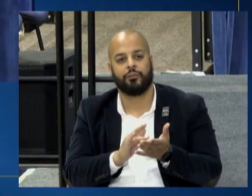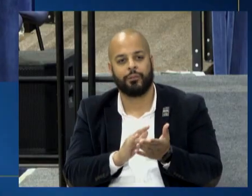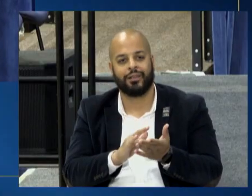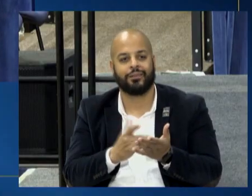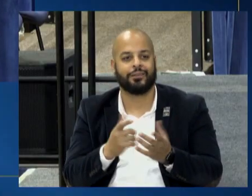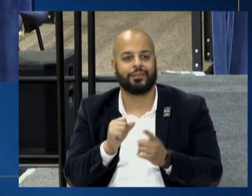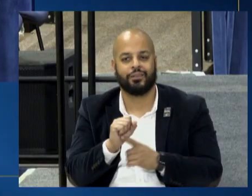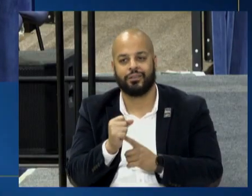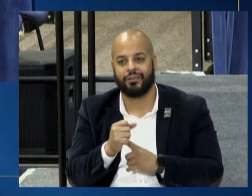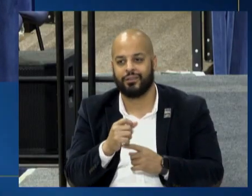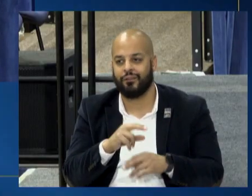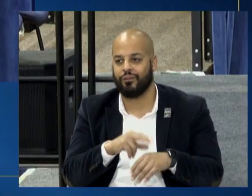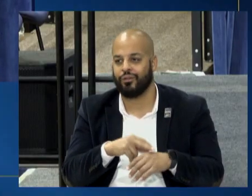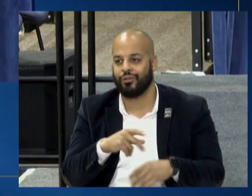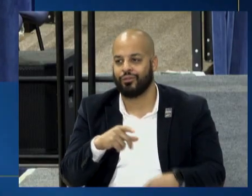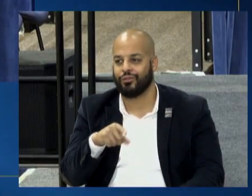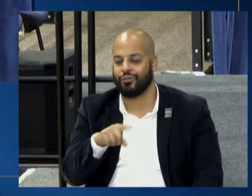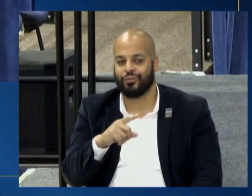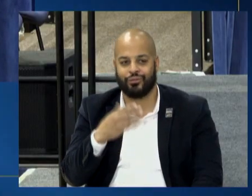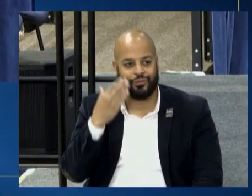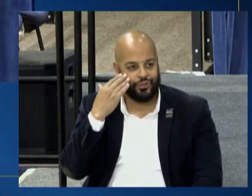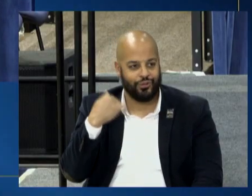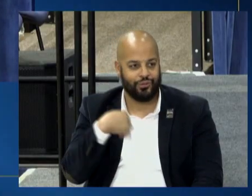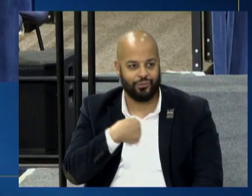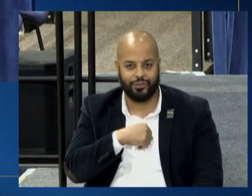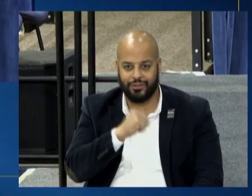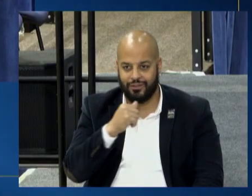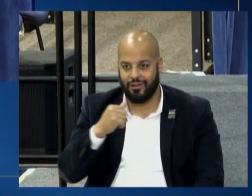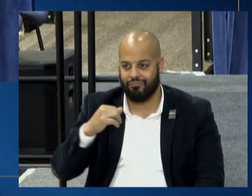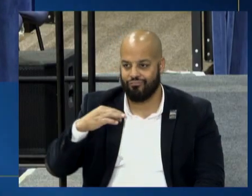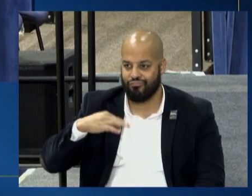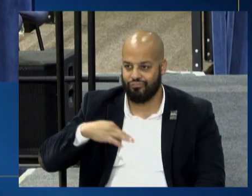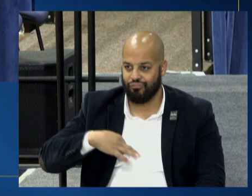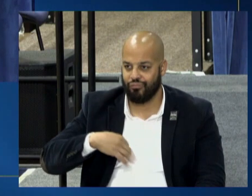who don't know us, we are a global non-profit, dedicated to advancing the safe, effective,